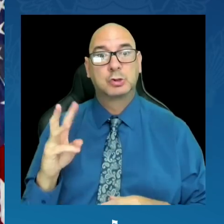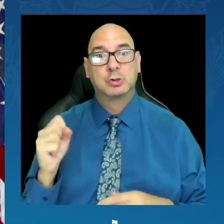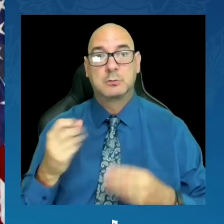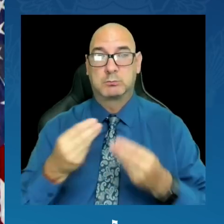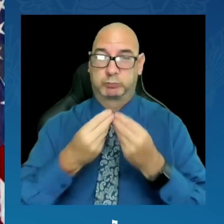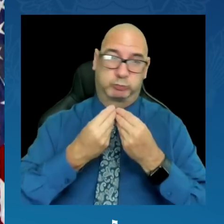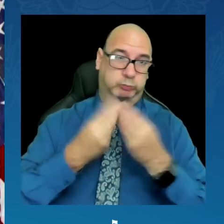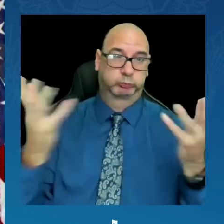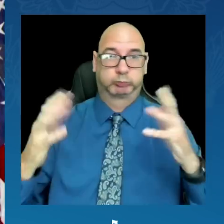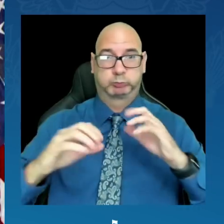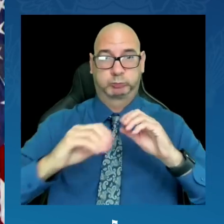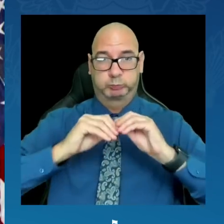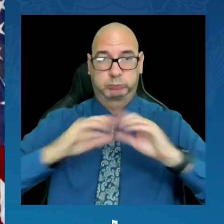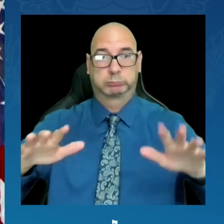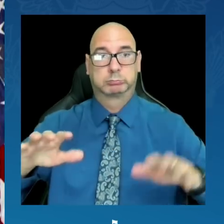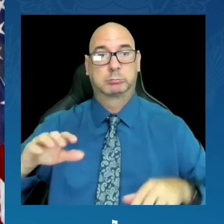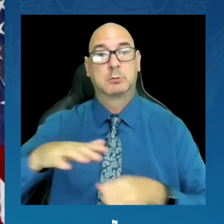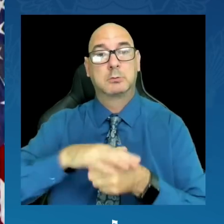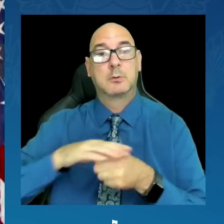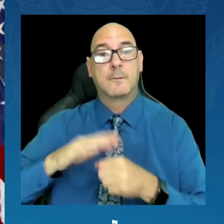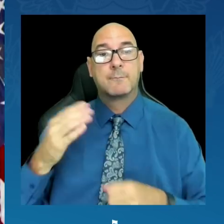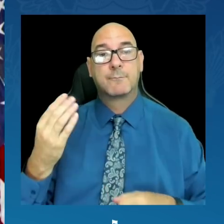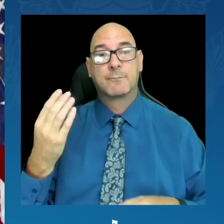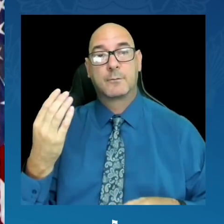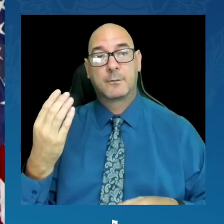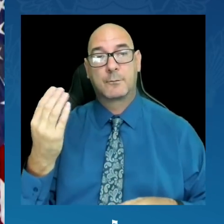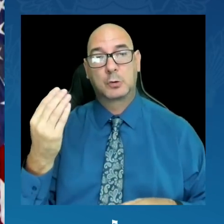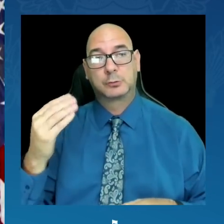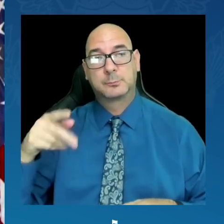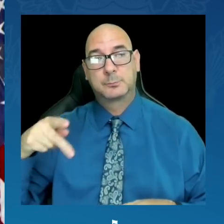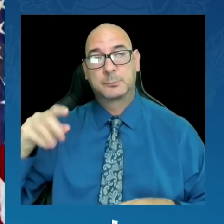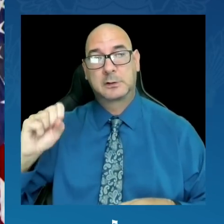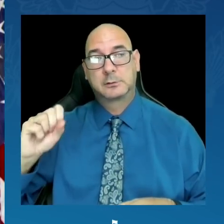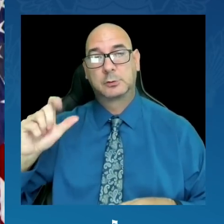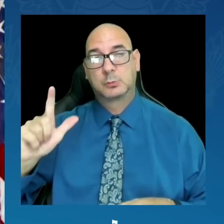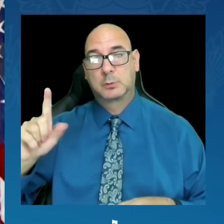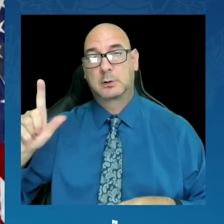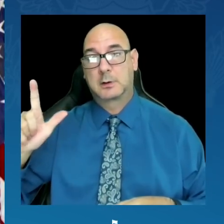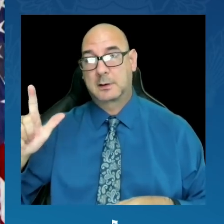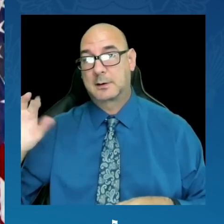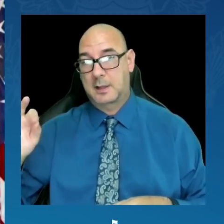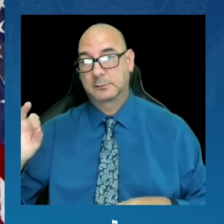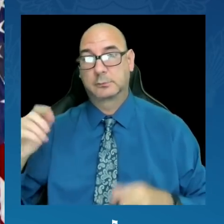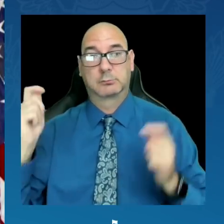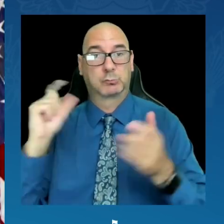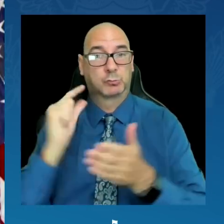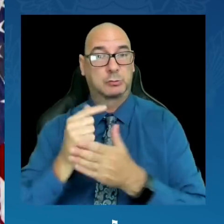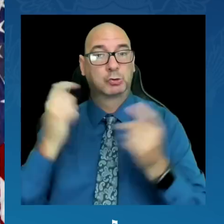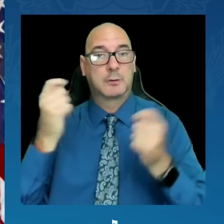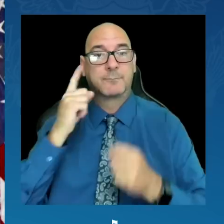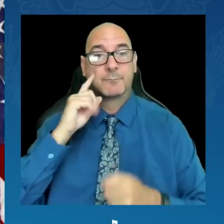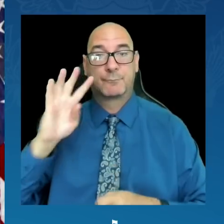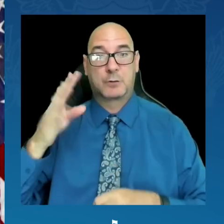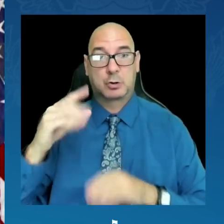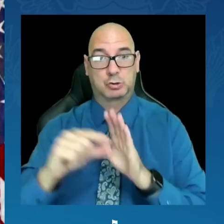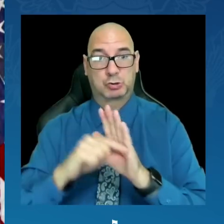129 graduation ceremony for the fourth grade in Brooklyn, New York, only Chambers.